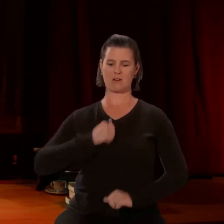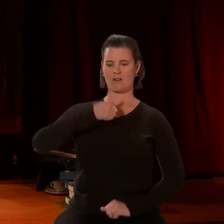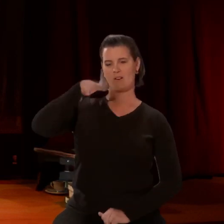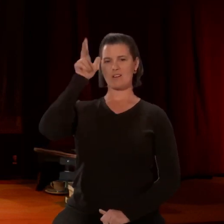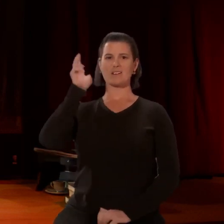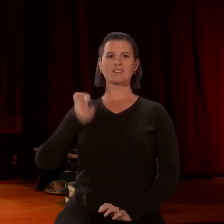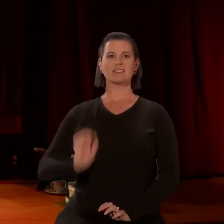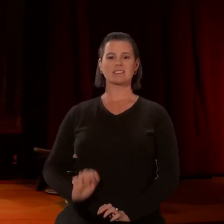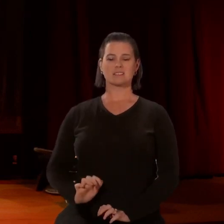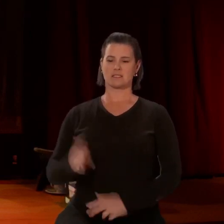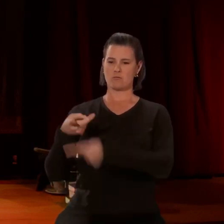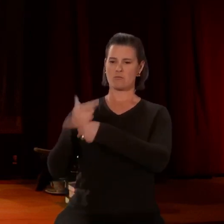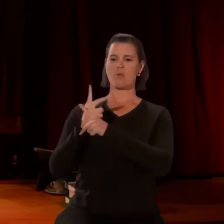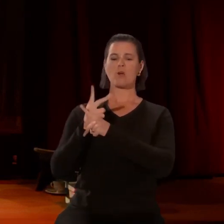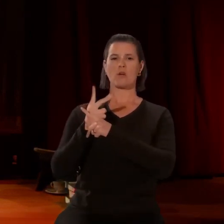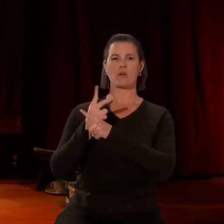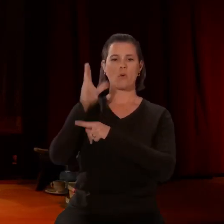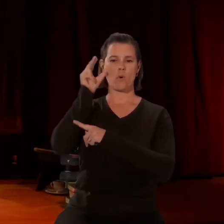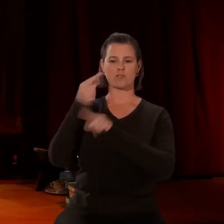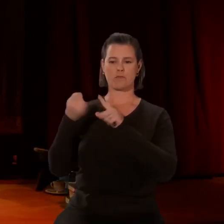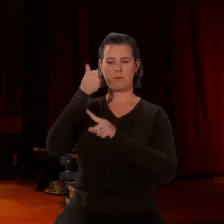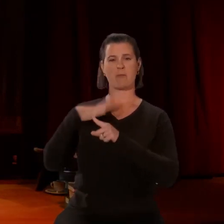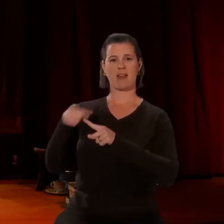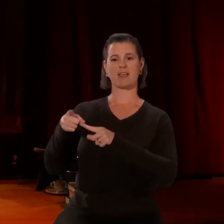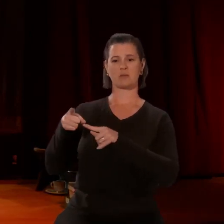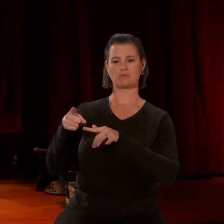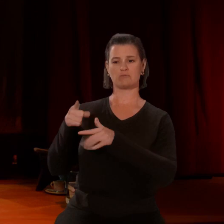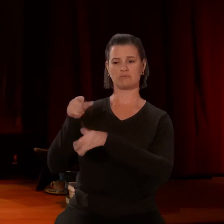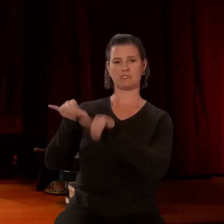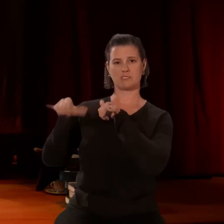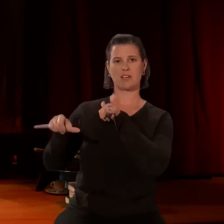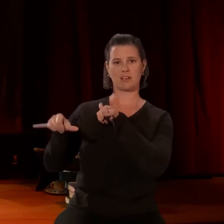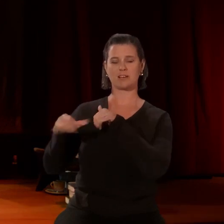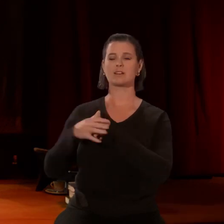He borrowed a horse from the Dutchman he was staying with that week, a wretched thing of a horse, actually,